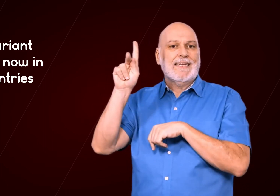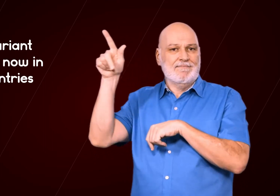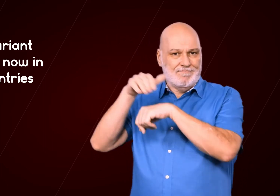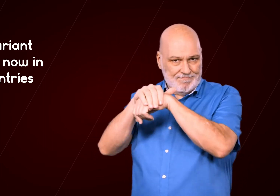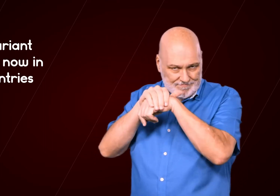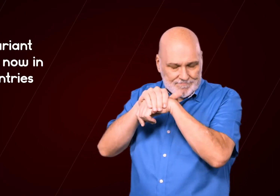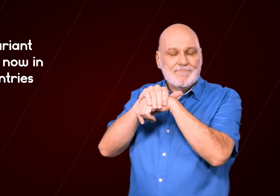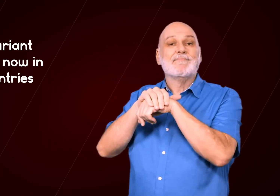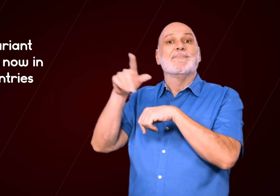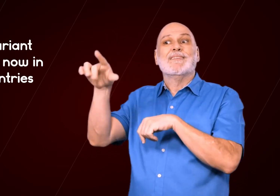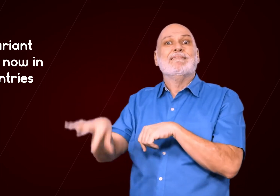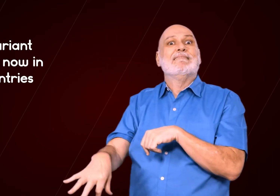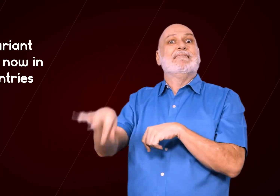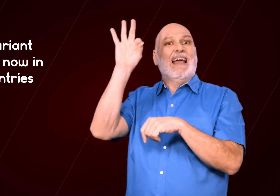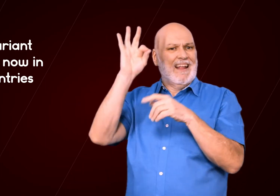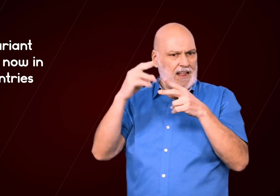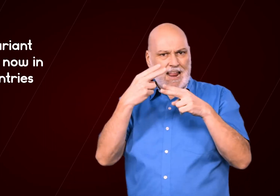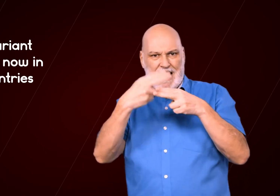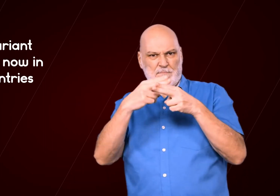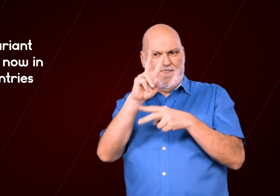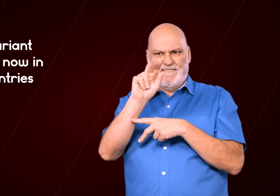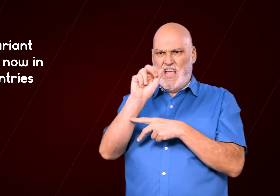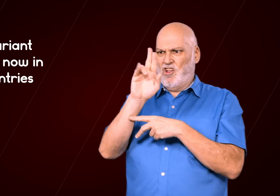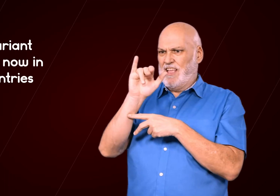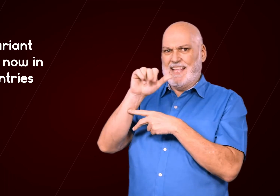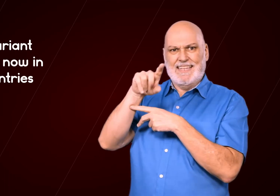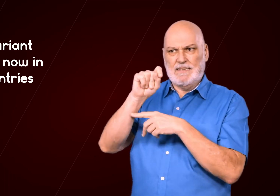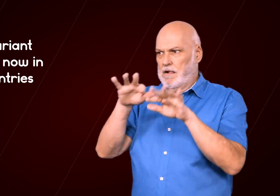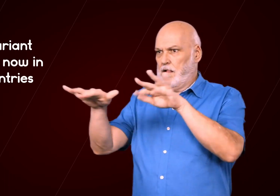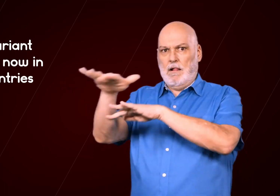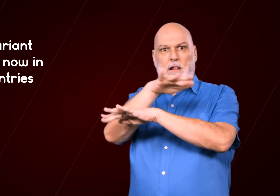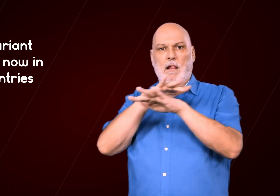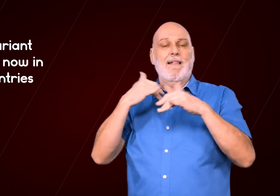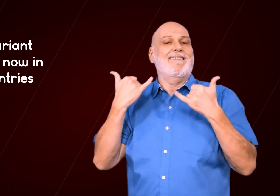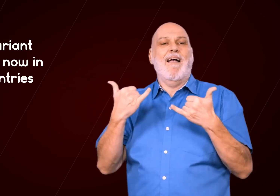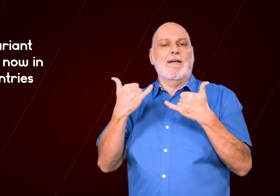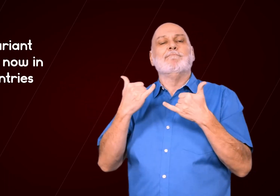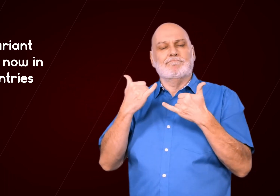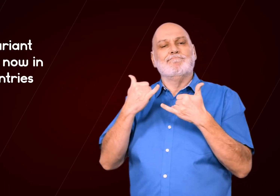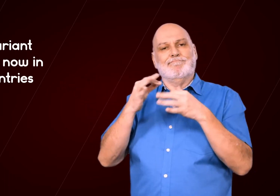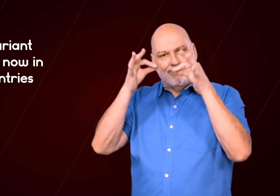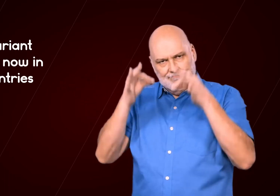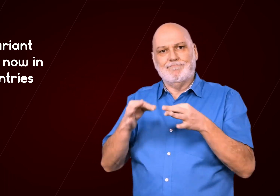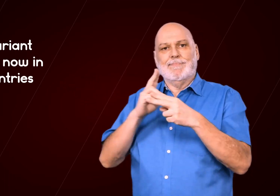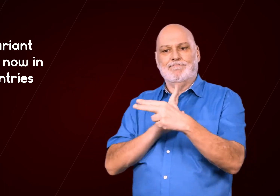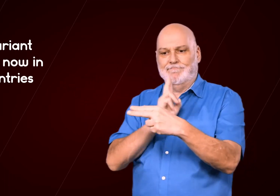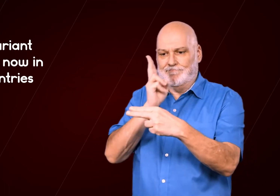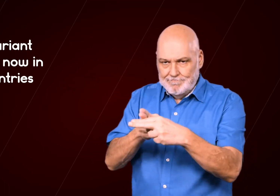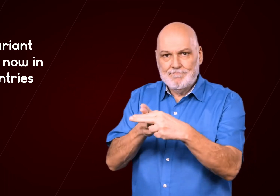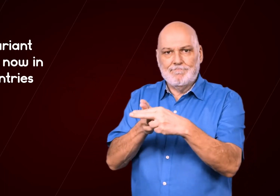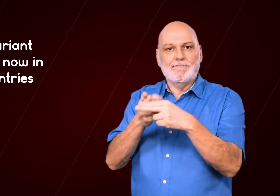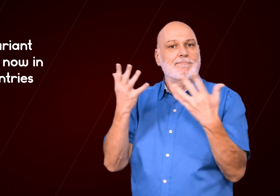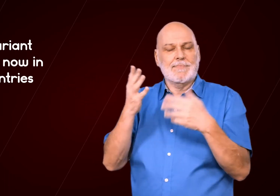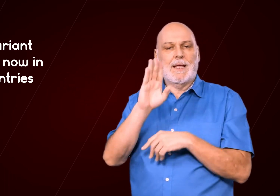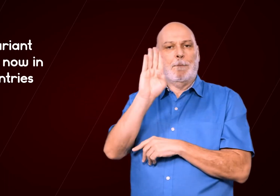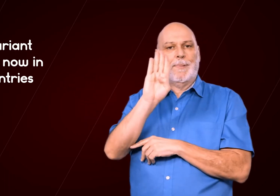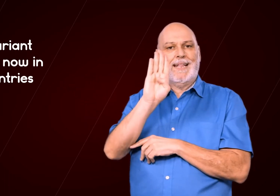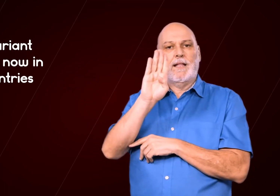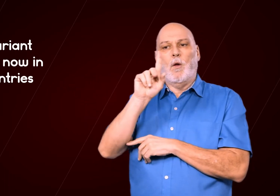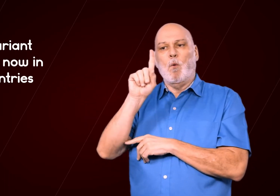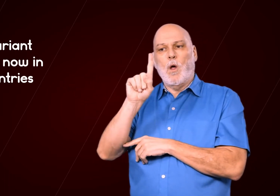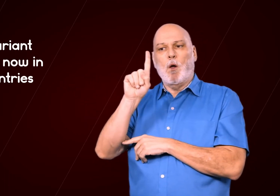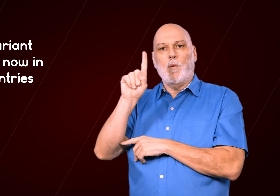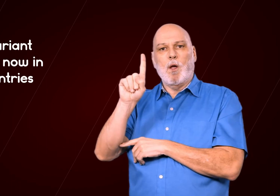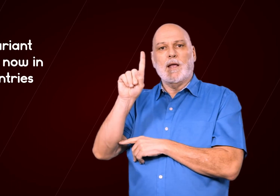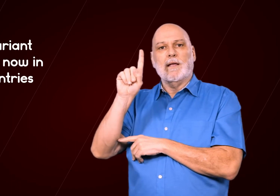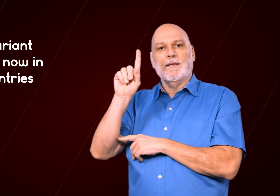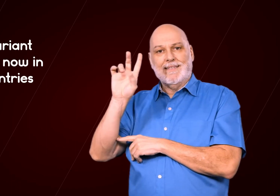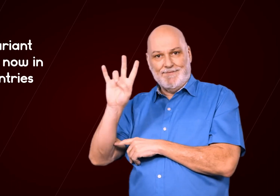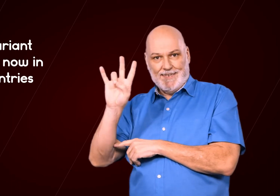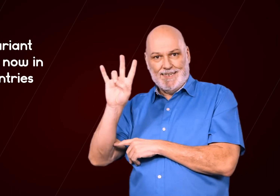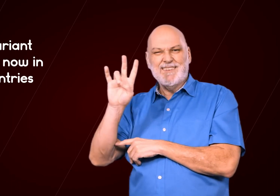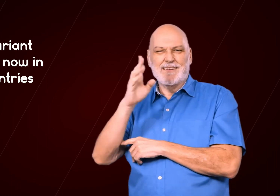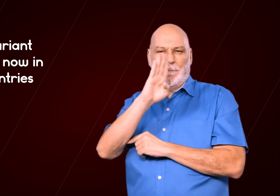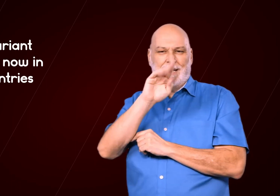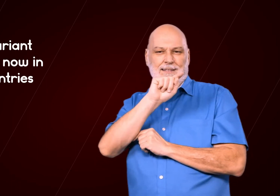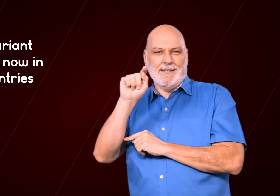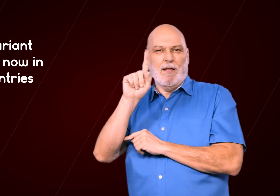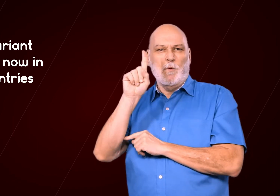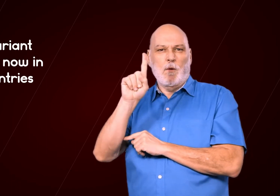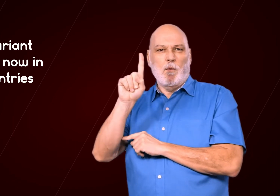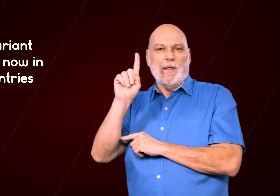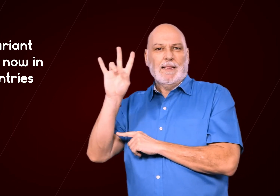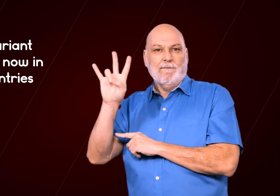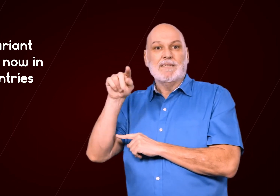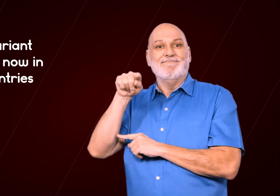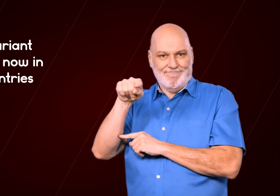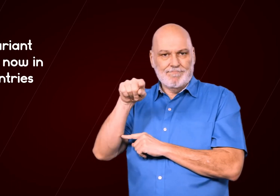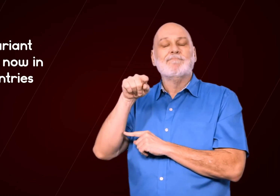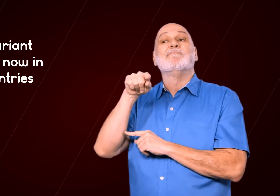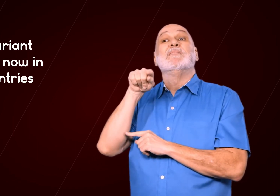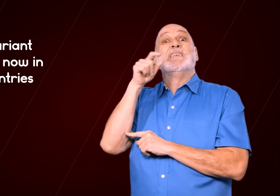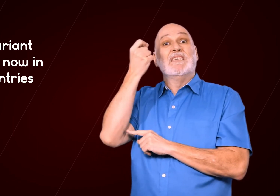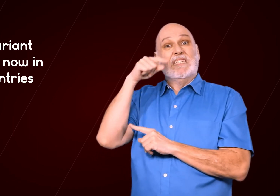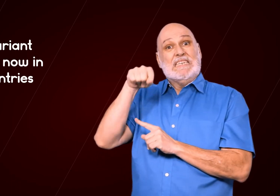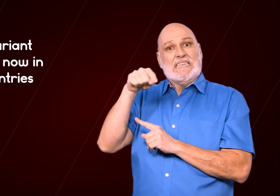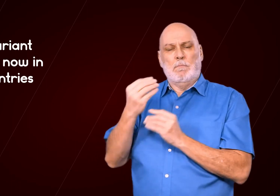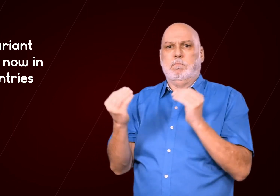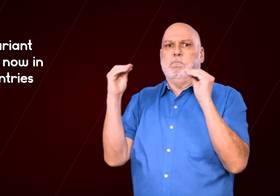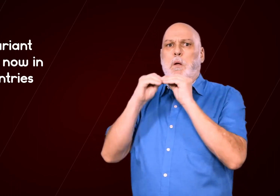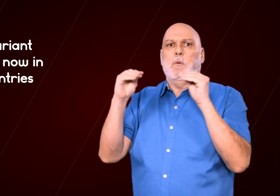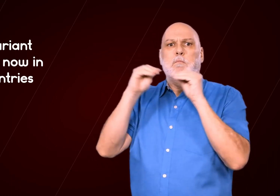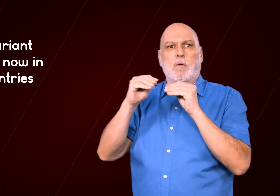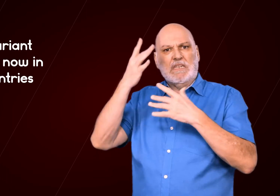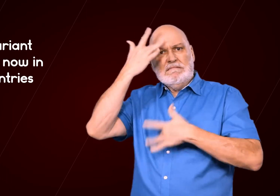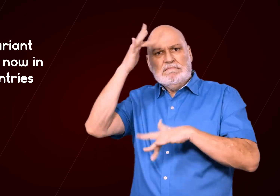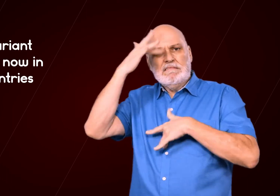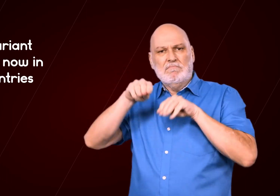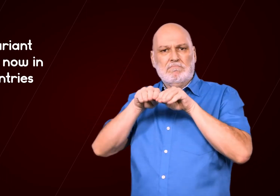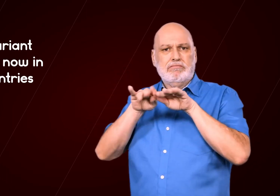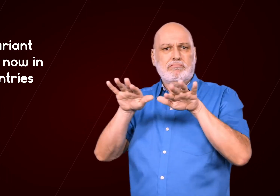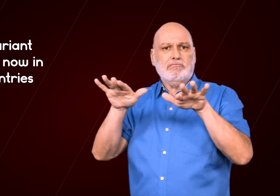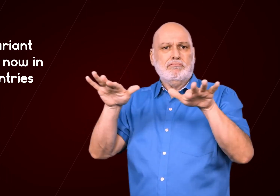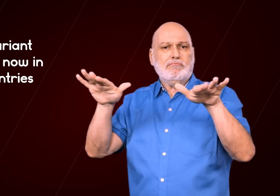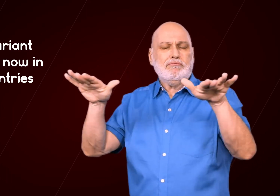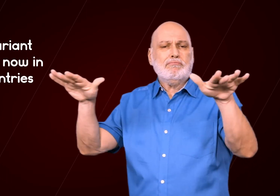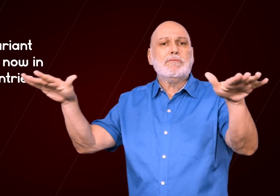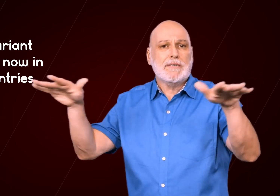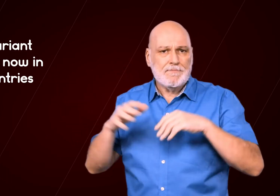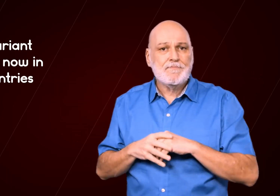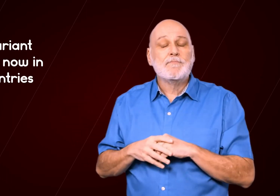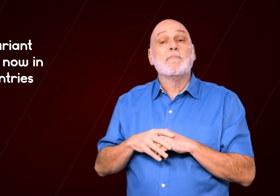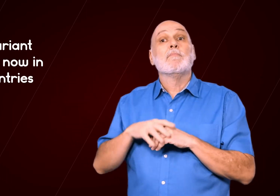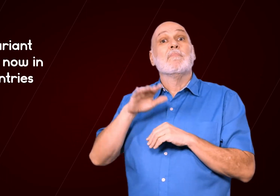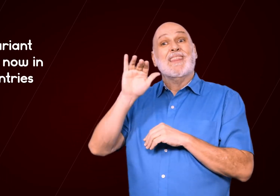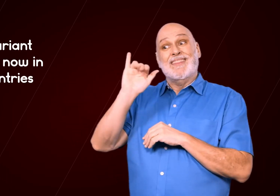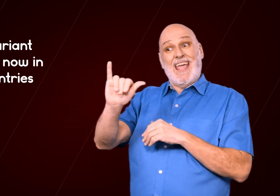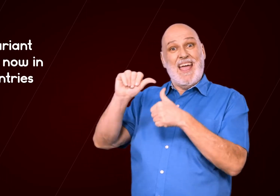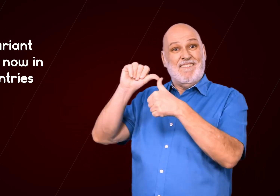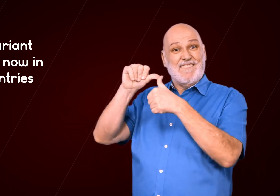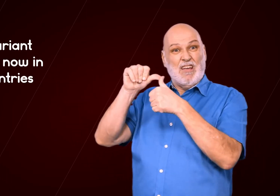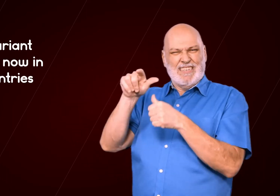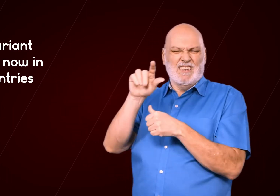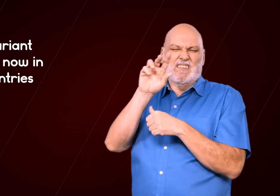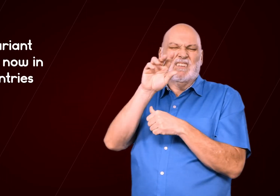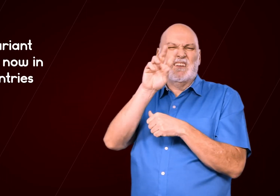in the UK and is a more contagious strain of coronavirus.